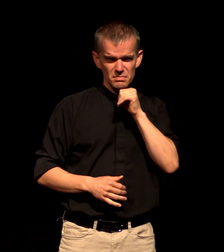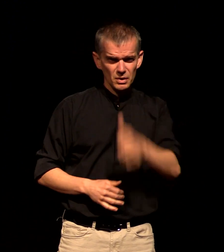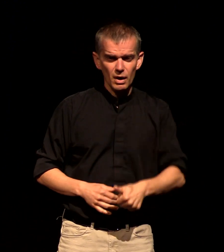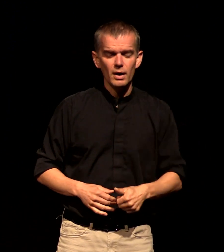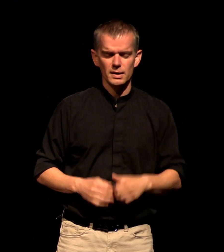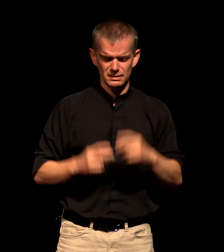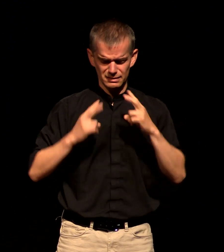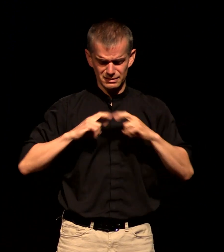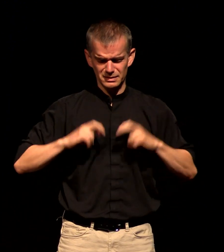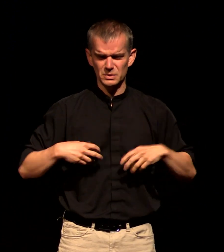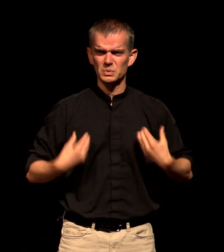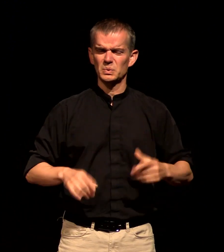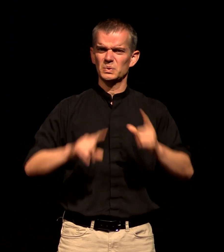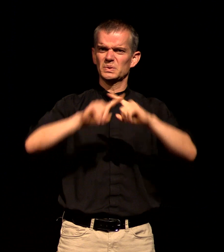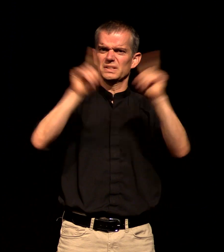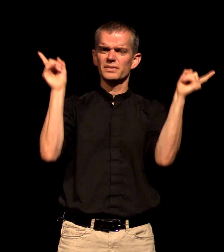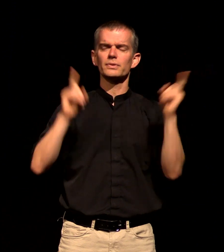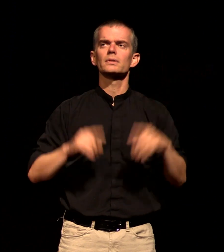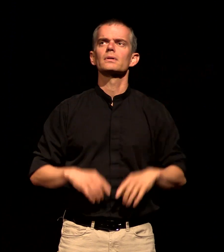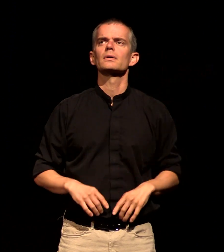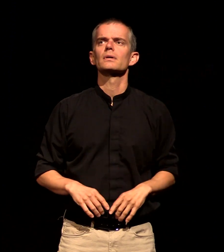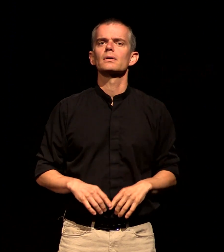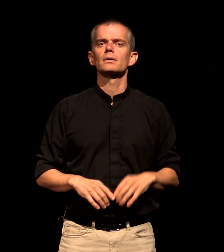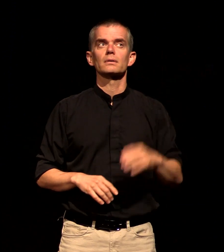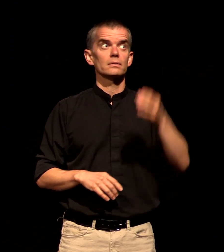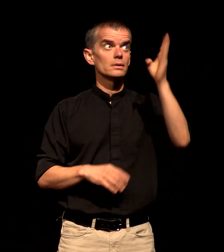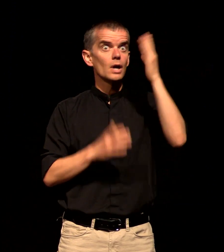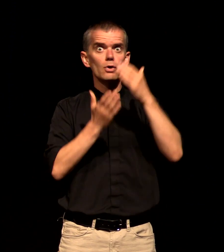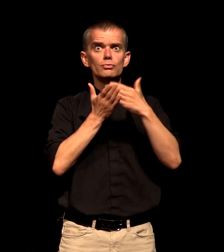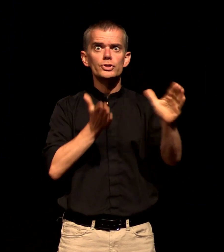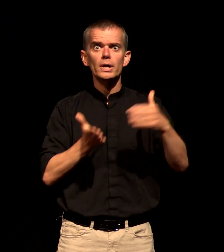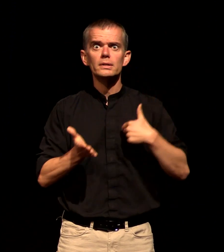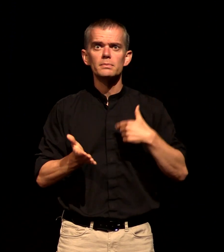difference now. Has the Lord rejected me forever. Will he